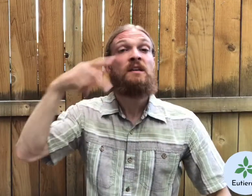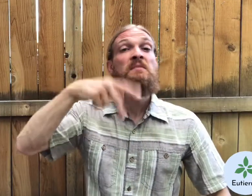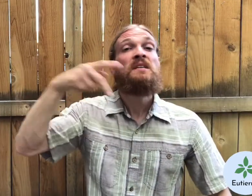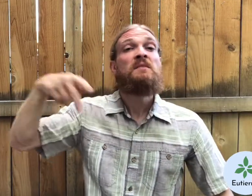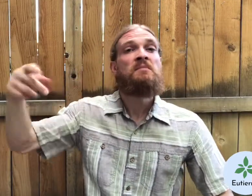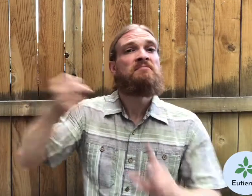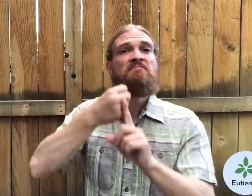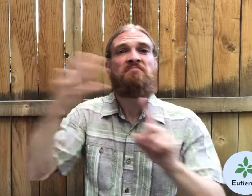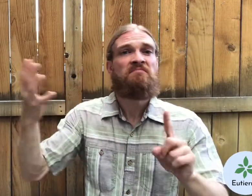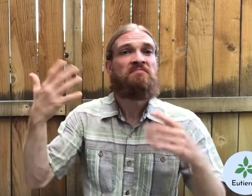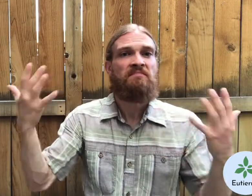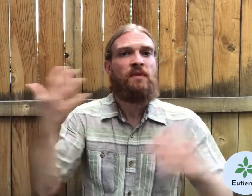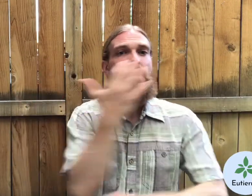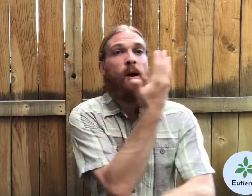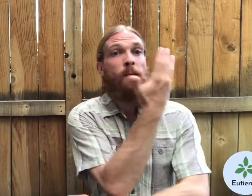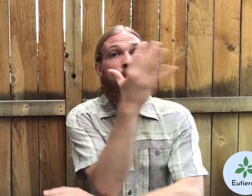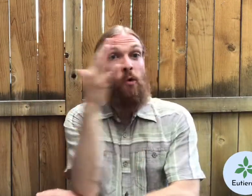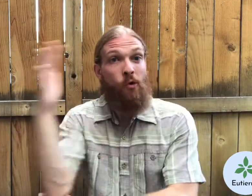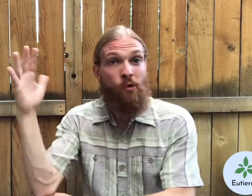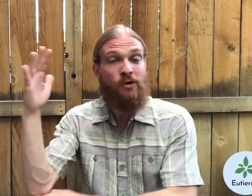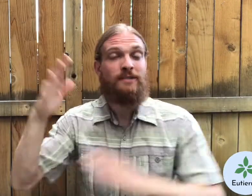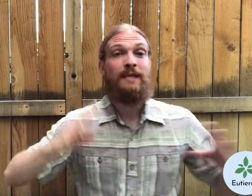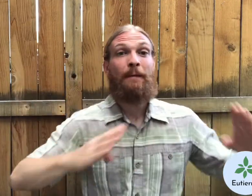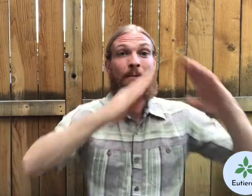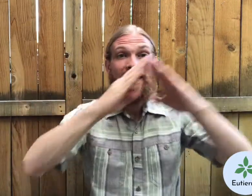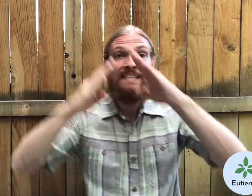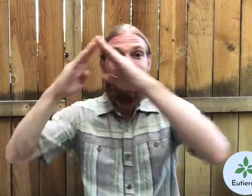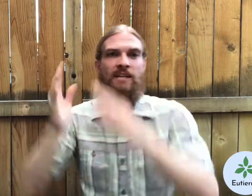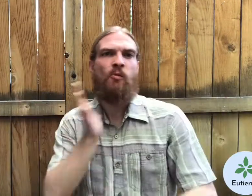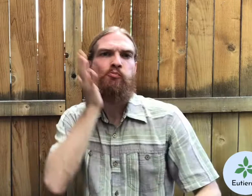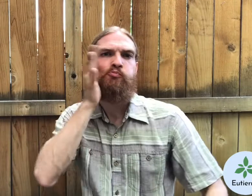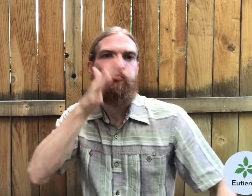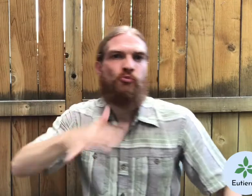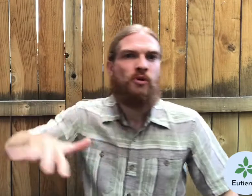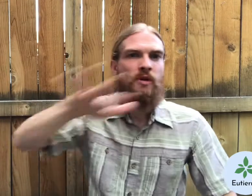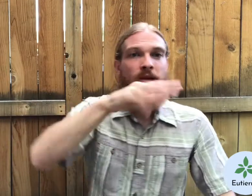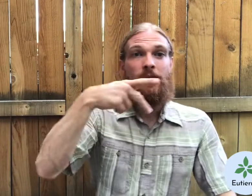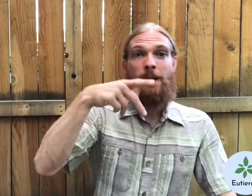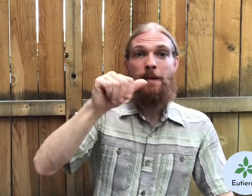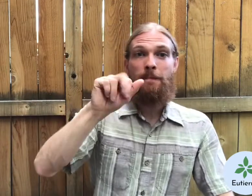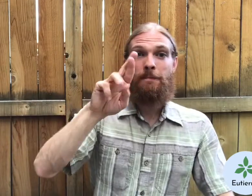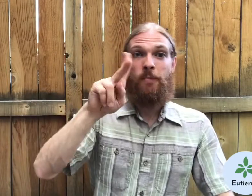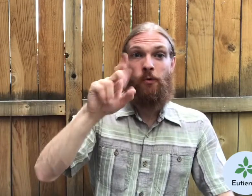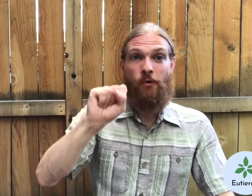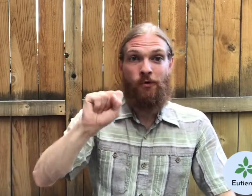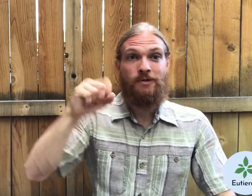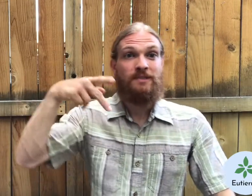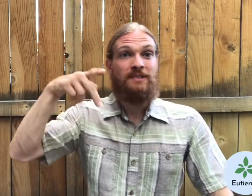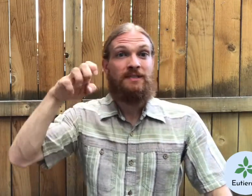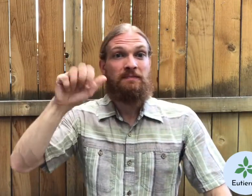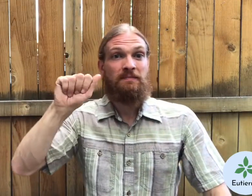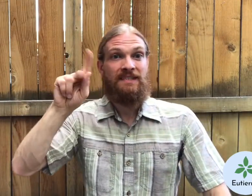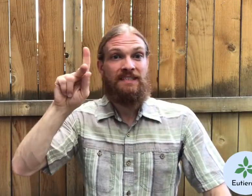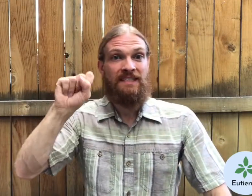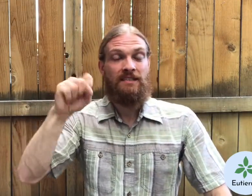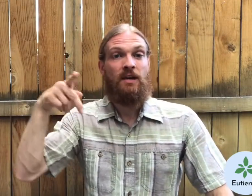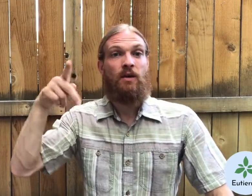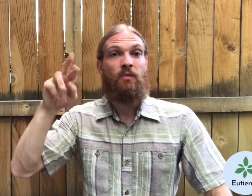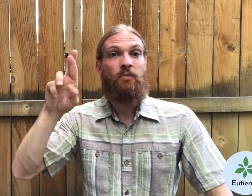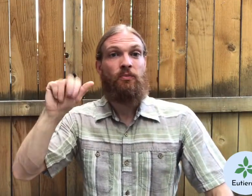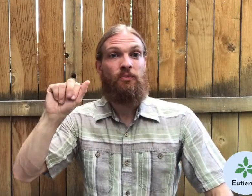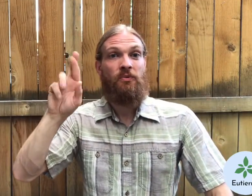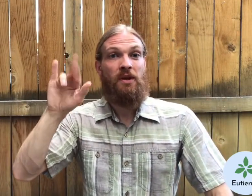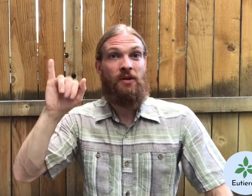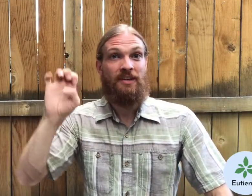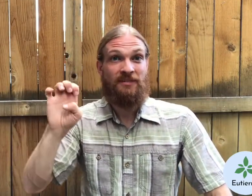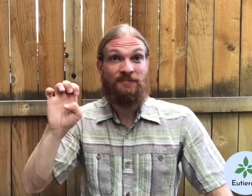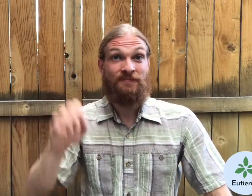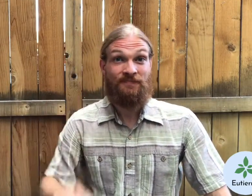The PPP stands for Parks, Peaks, and Praries.